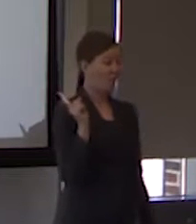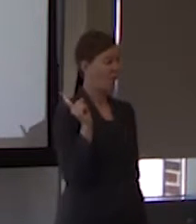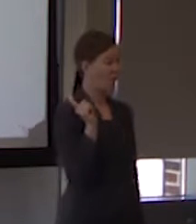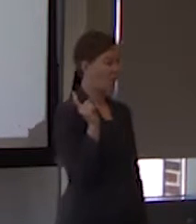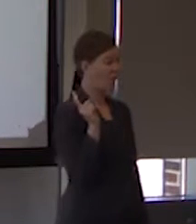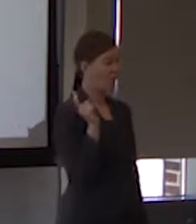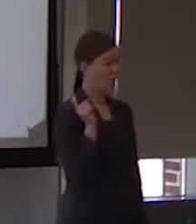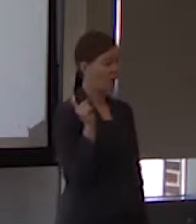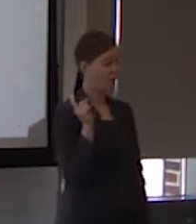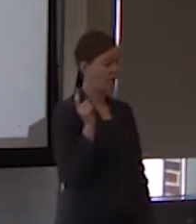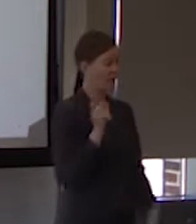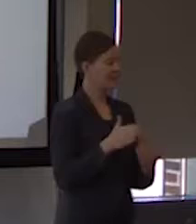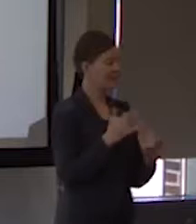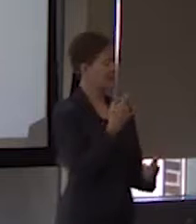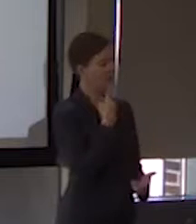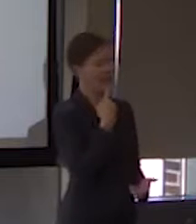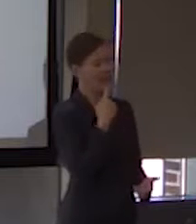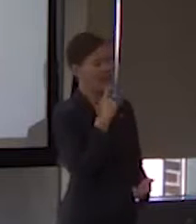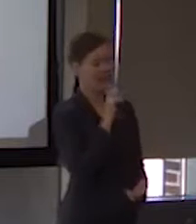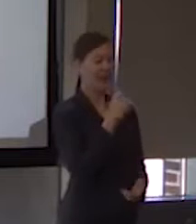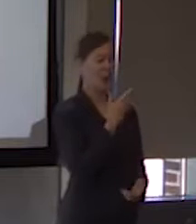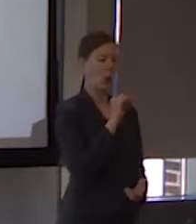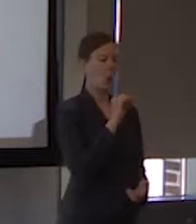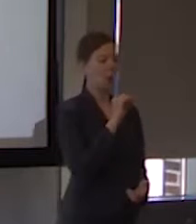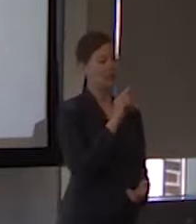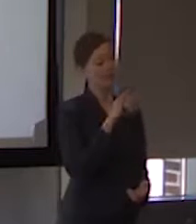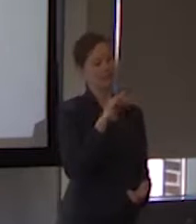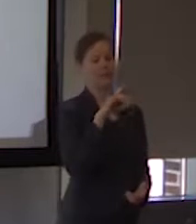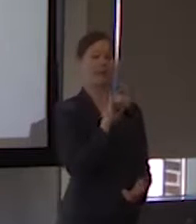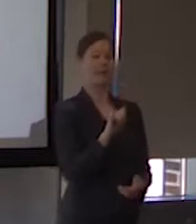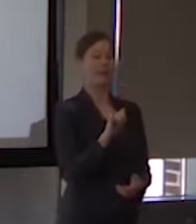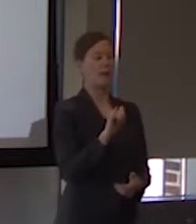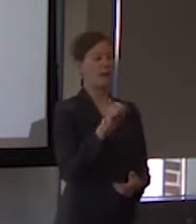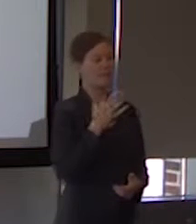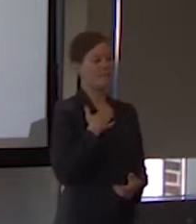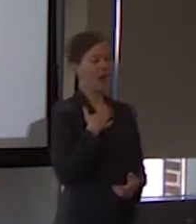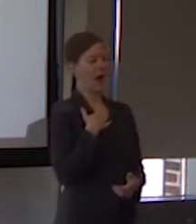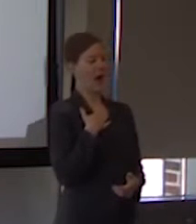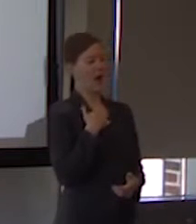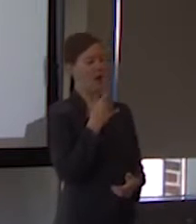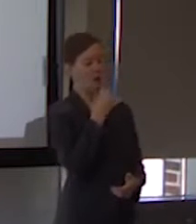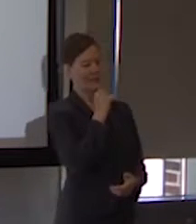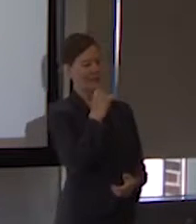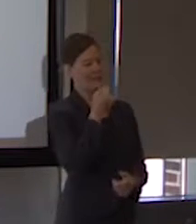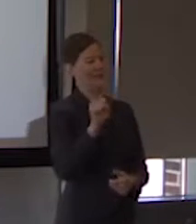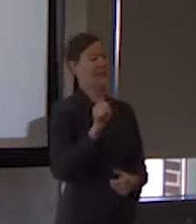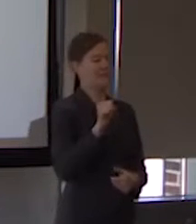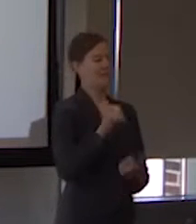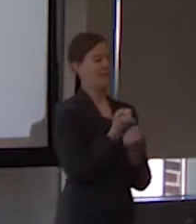It'd be easier to say, egotistically, that my resiliency is what saved me. However, it honestly boils down to the fact